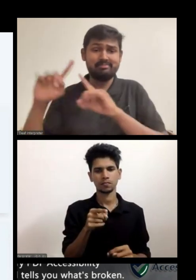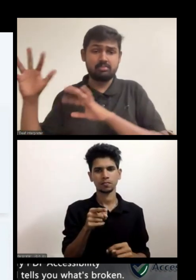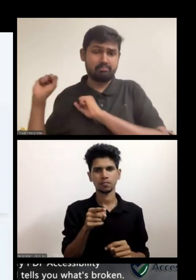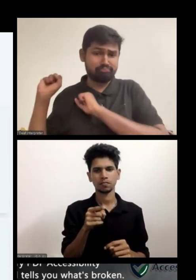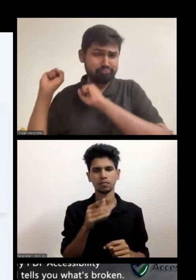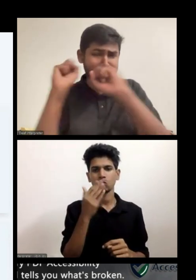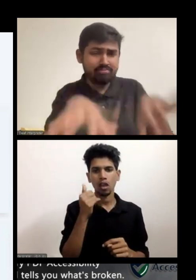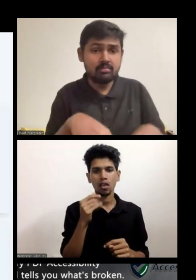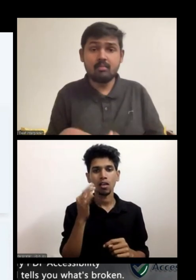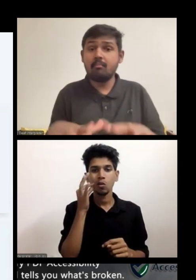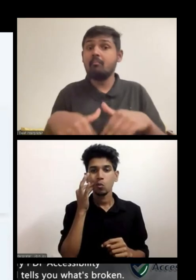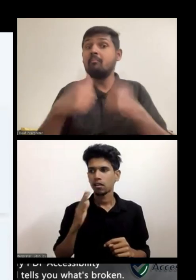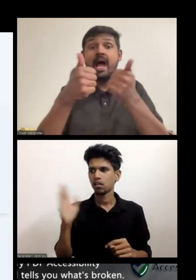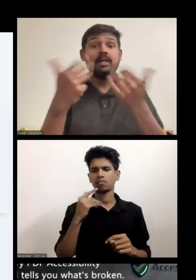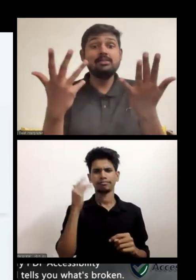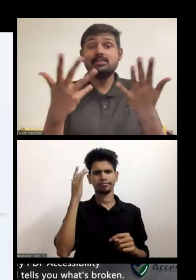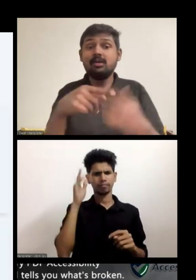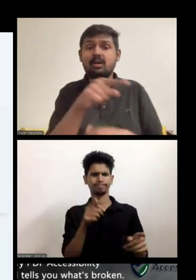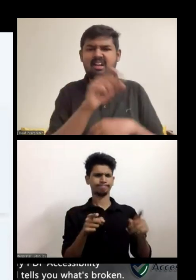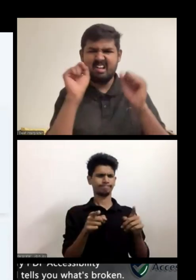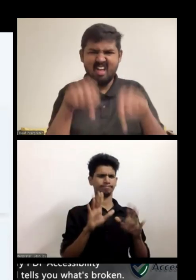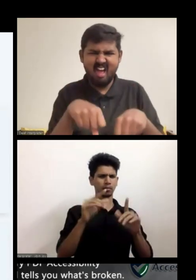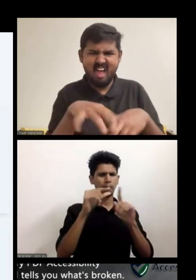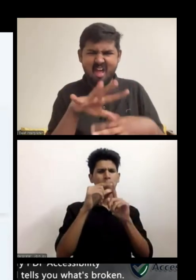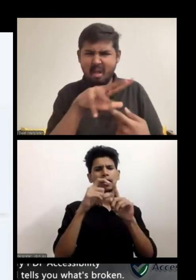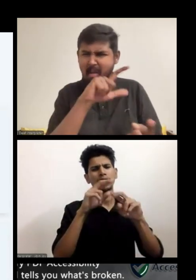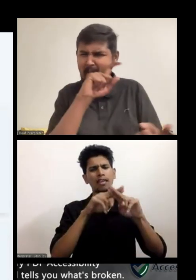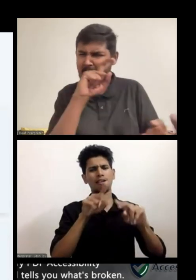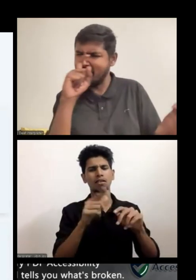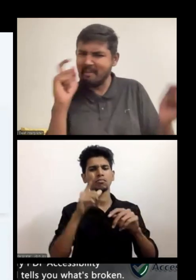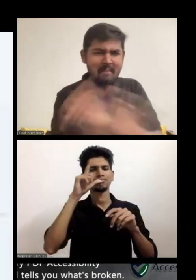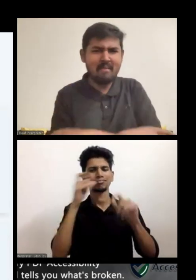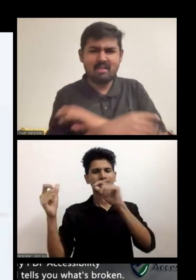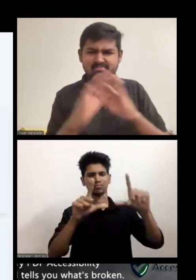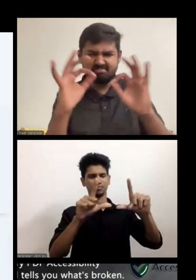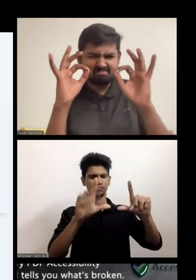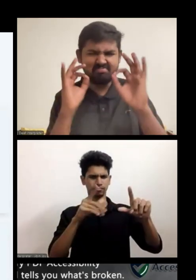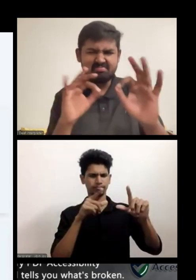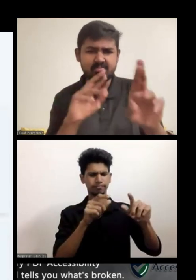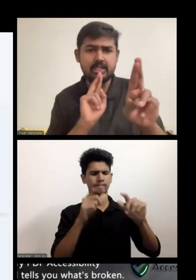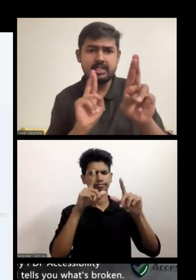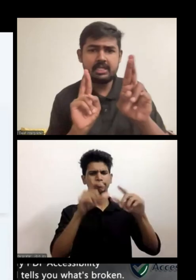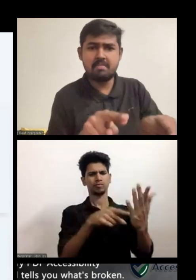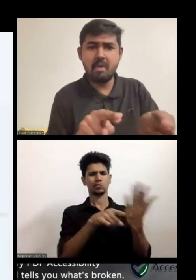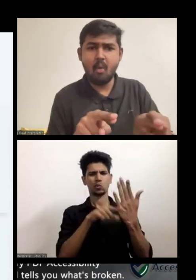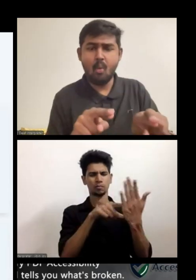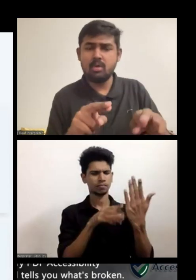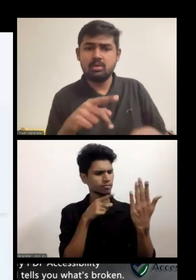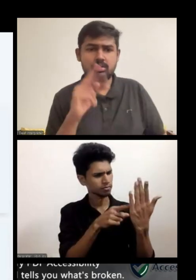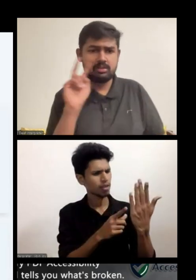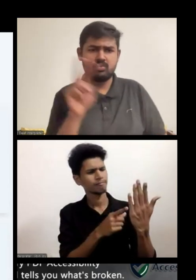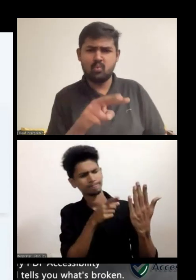Like if in a PDF an image is provided that image is decorative or it has meaning something